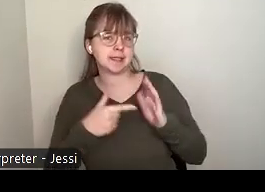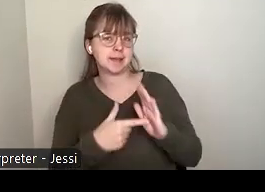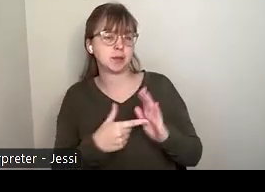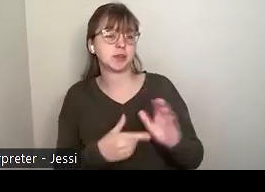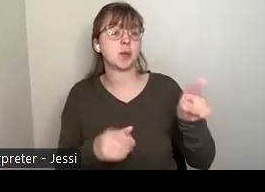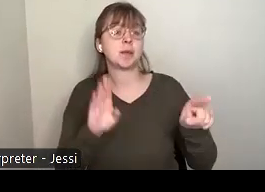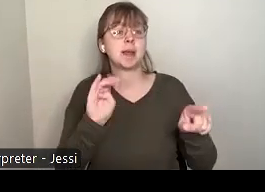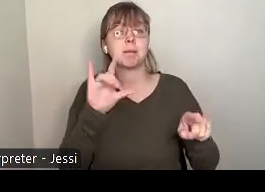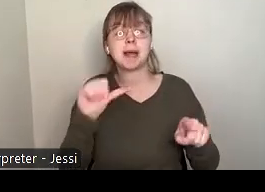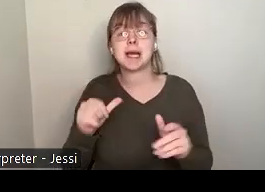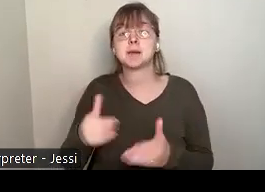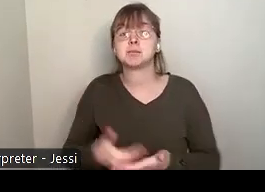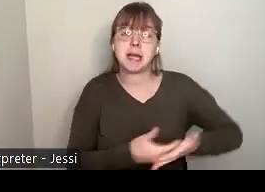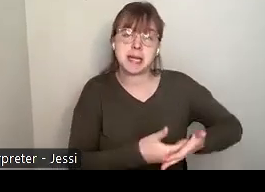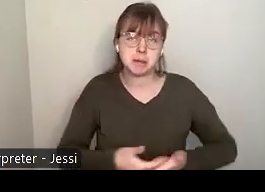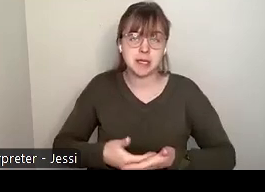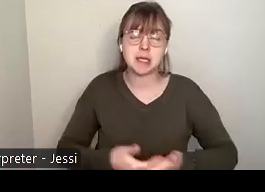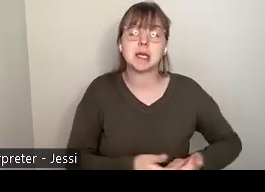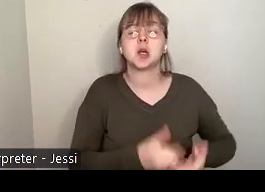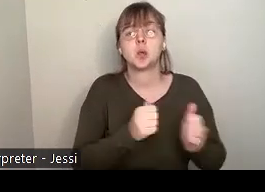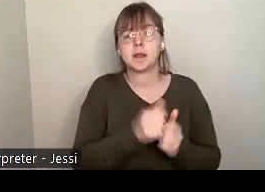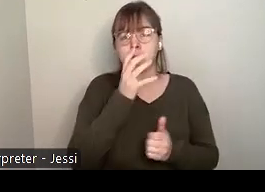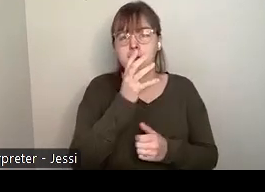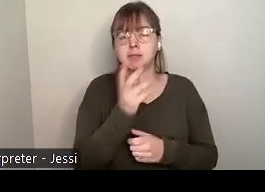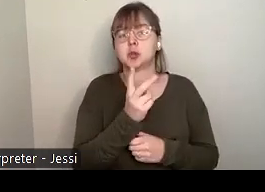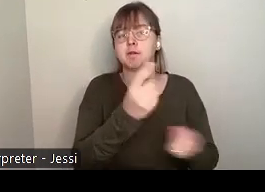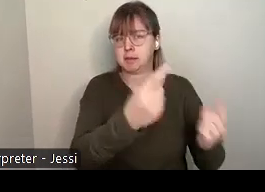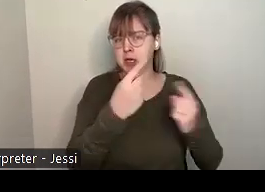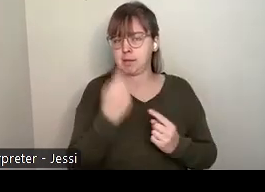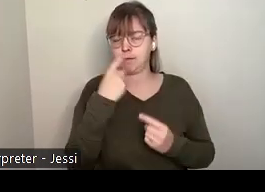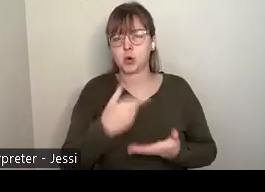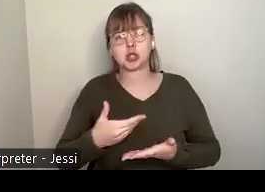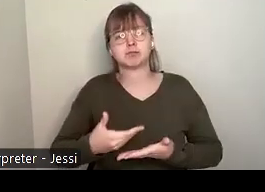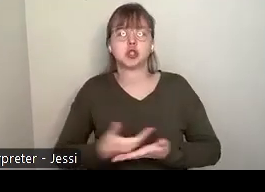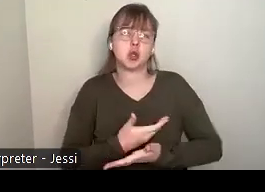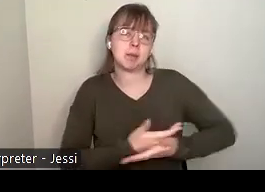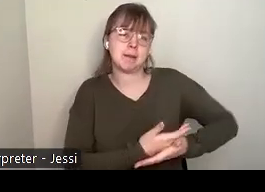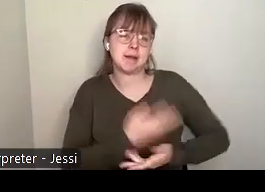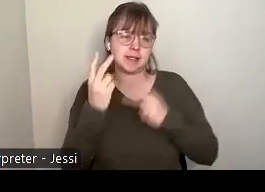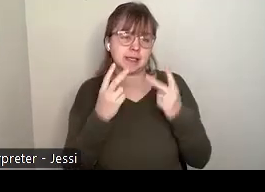visit with her mother she's three days old and her baby and mom were just discharged the day before